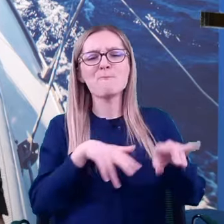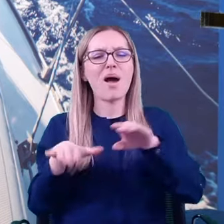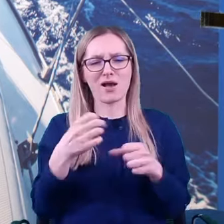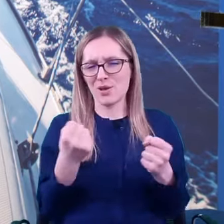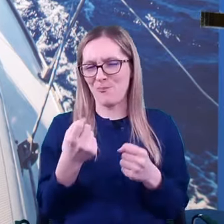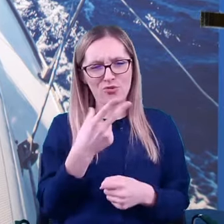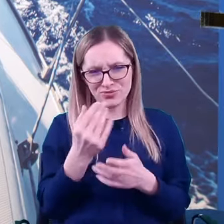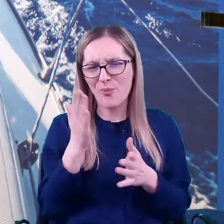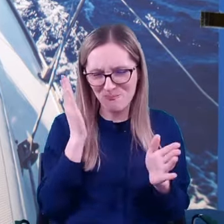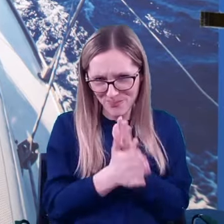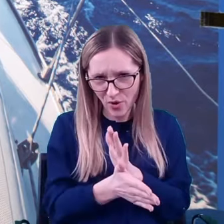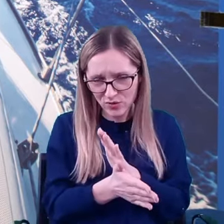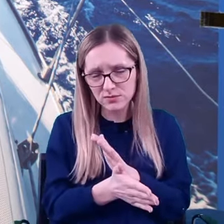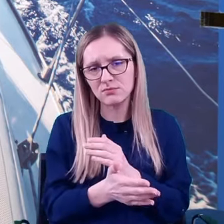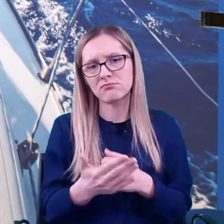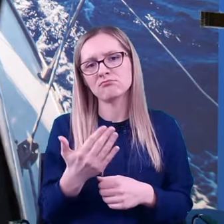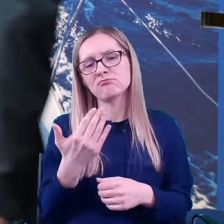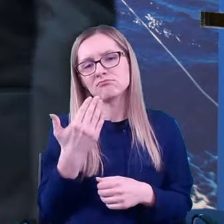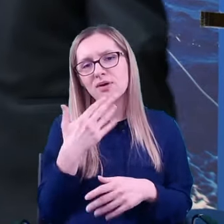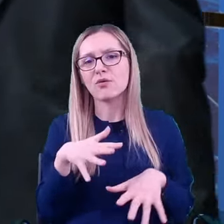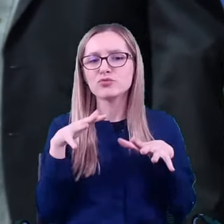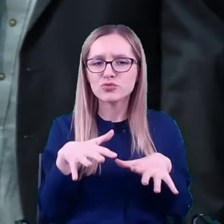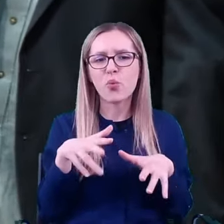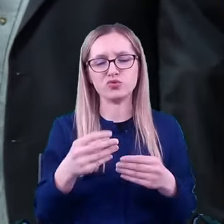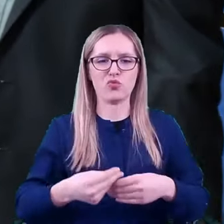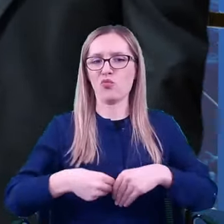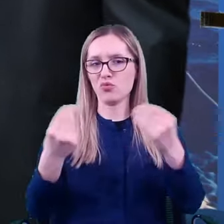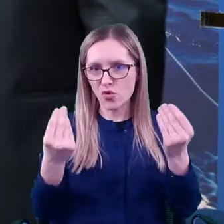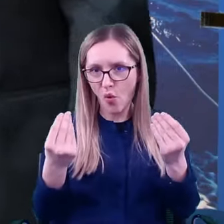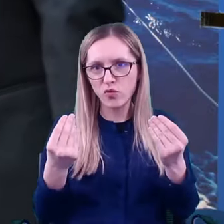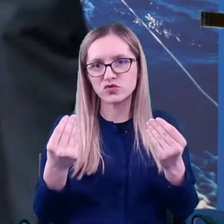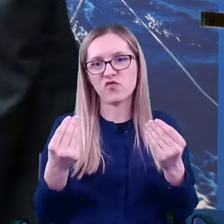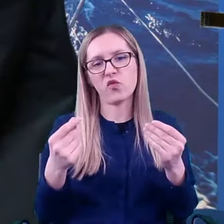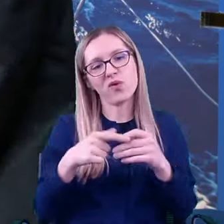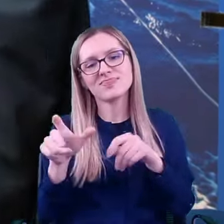that offers plenty of scope for development. Thanks for your attention!